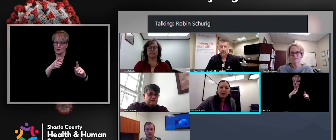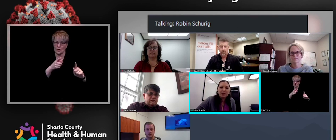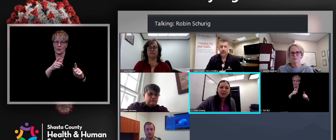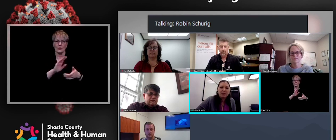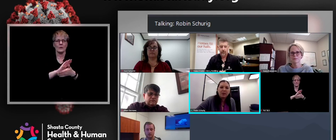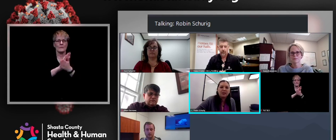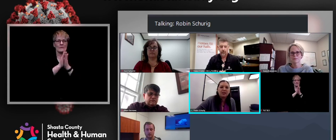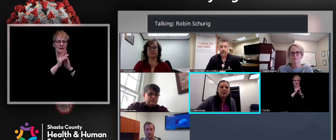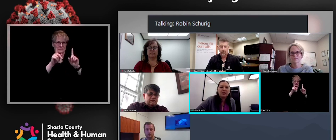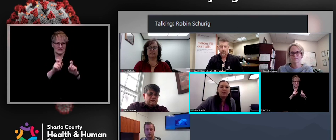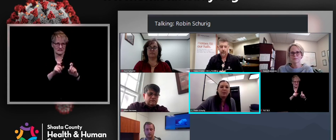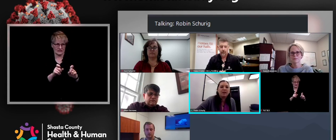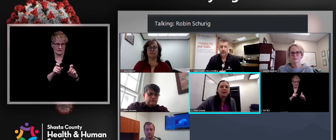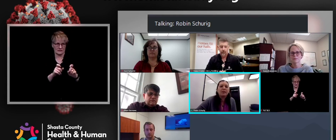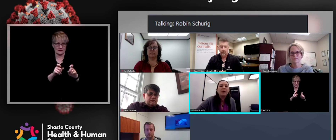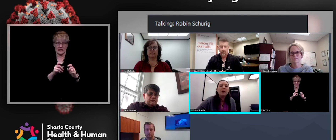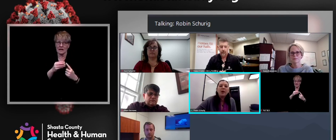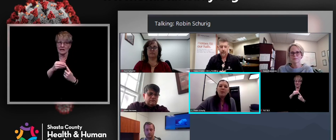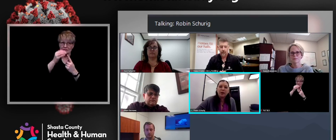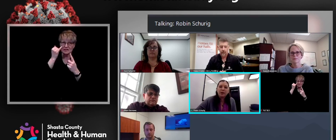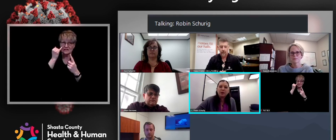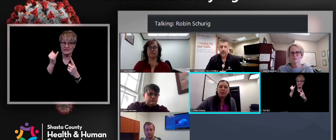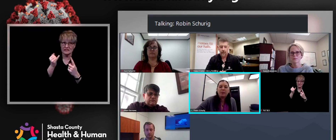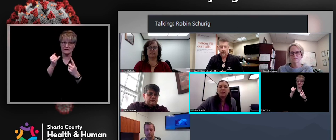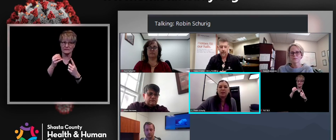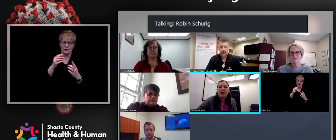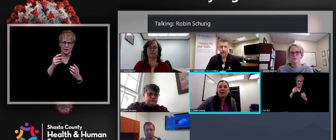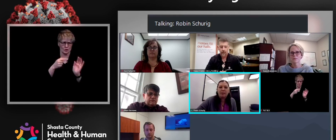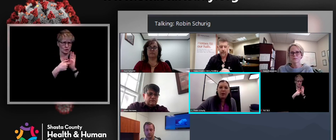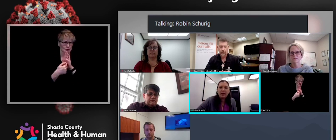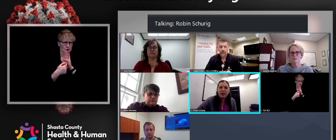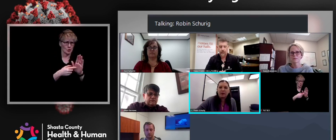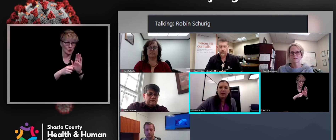been exposed to someone who's tested positive, but also people who are just out and about